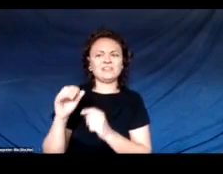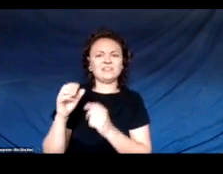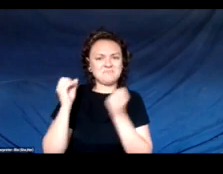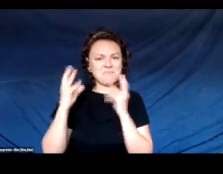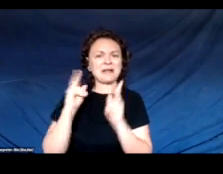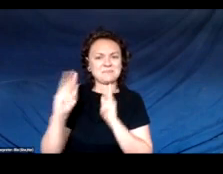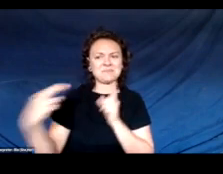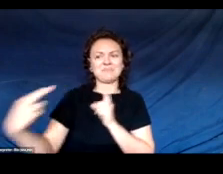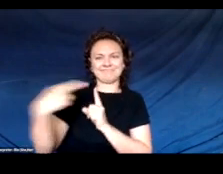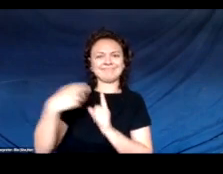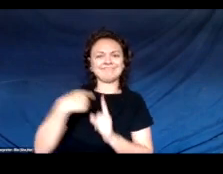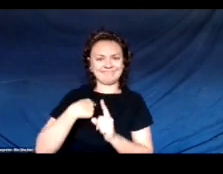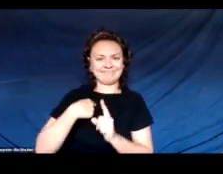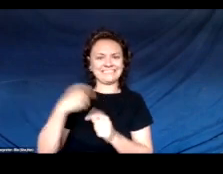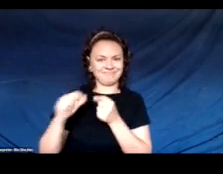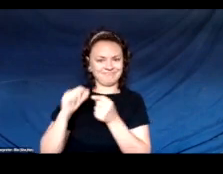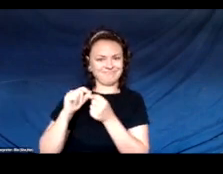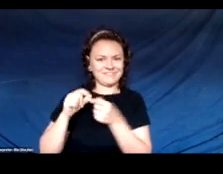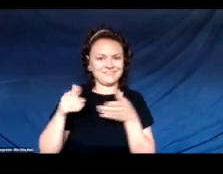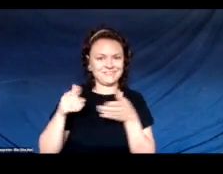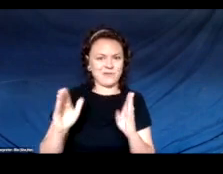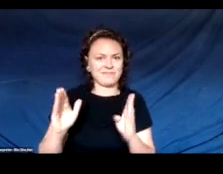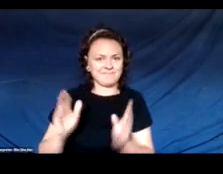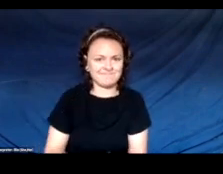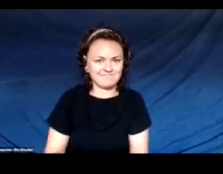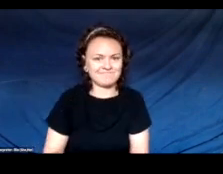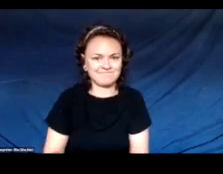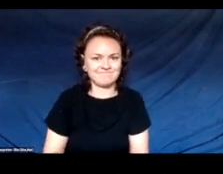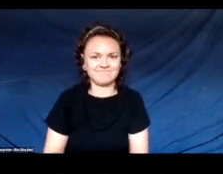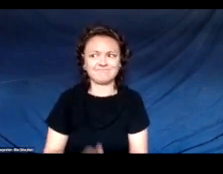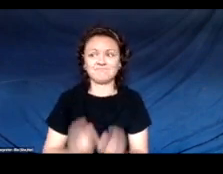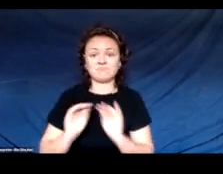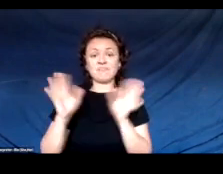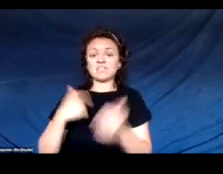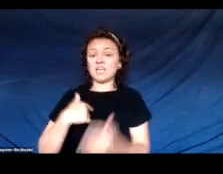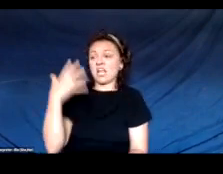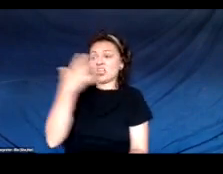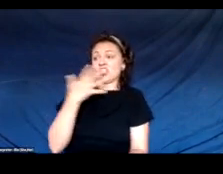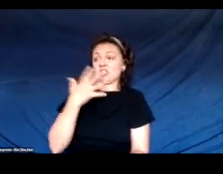you know, I look like my parents. My parents are immigrants.